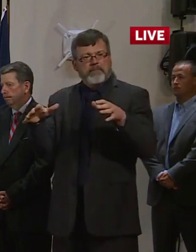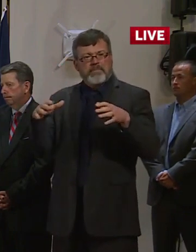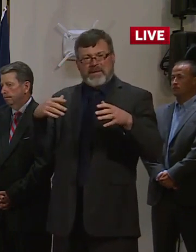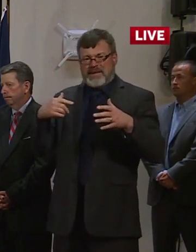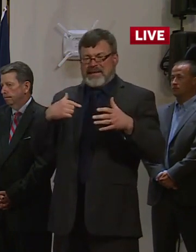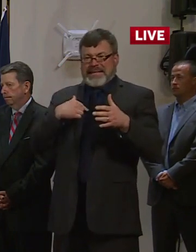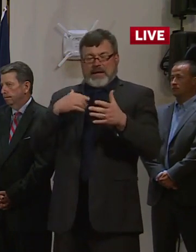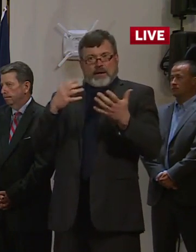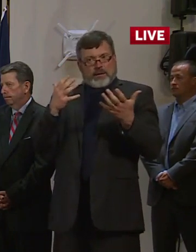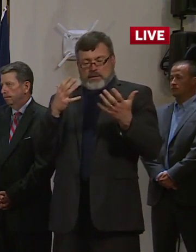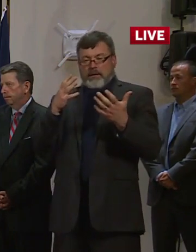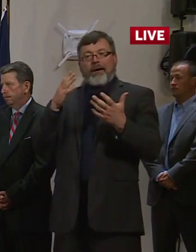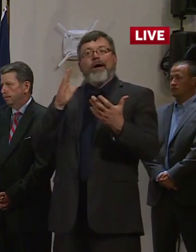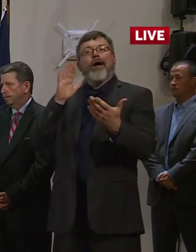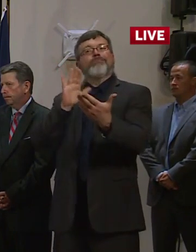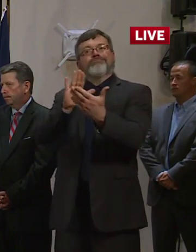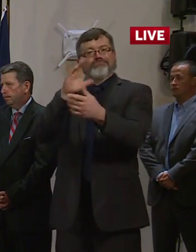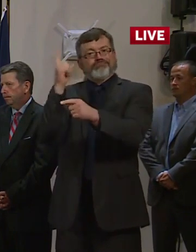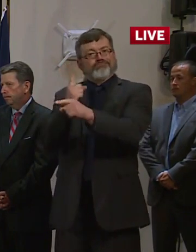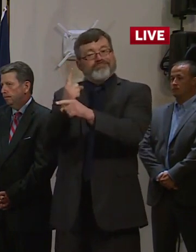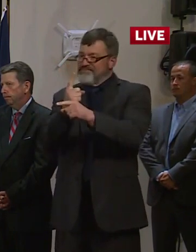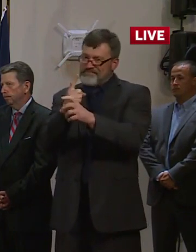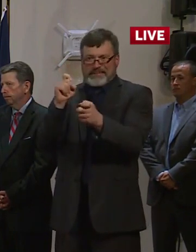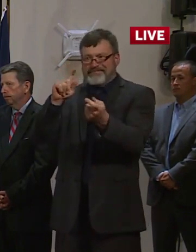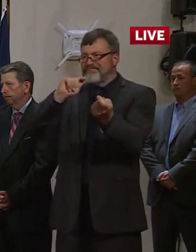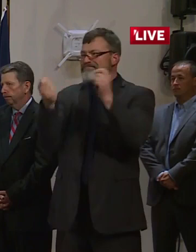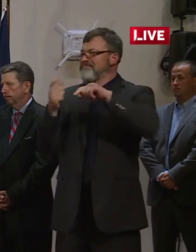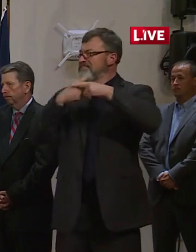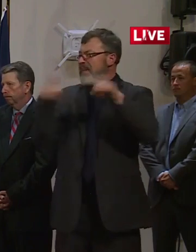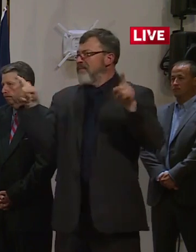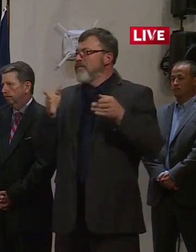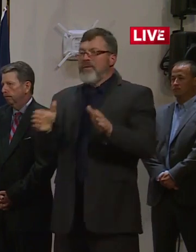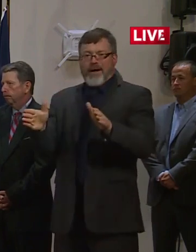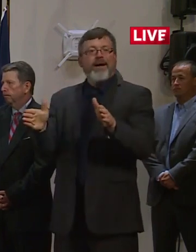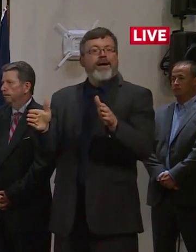ONCE IN A CENTYUR CRISIS THAT REQUIRED US TO DO THINGS WE